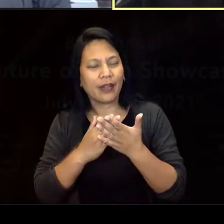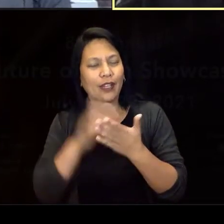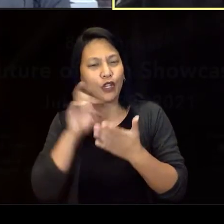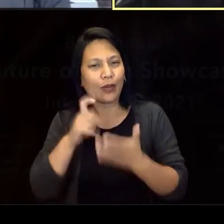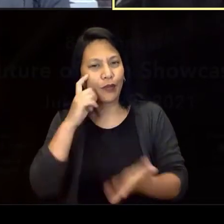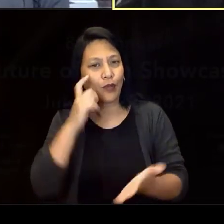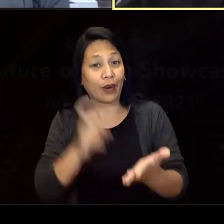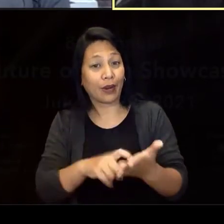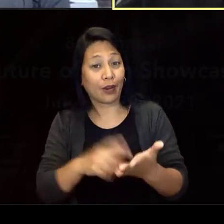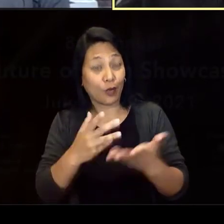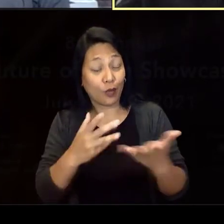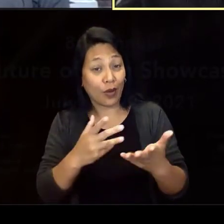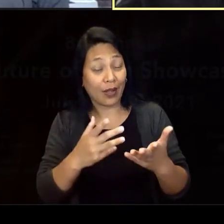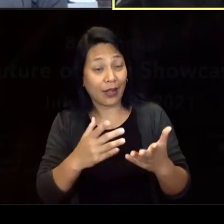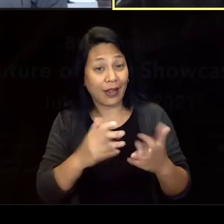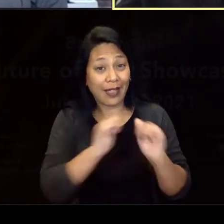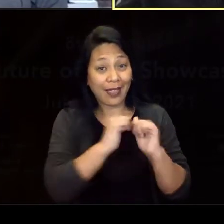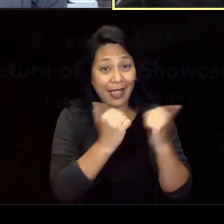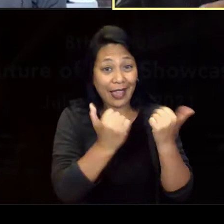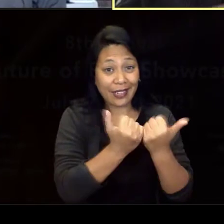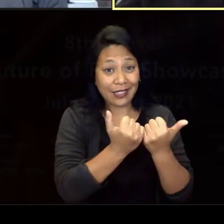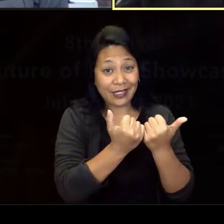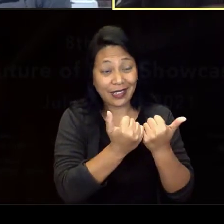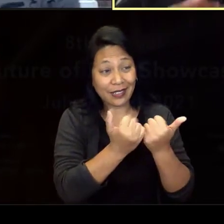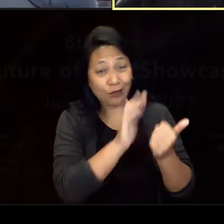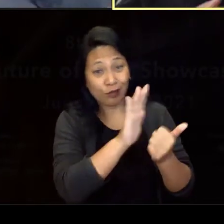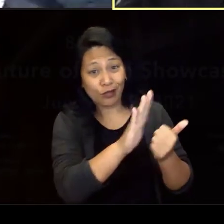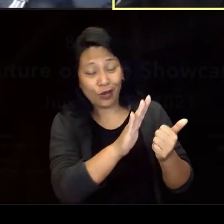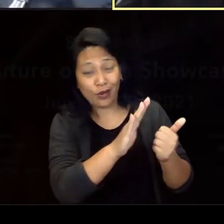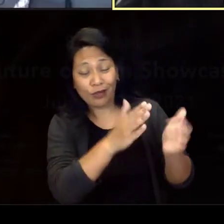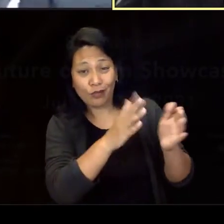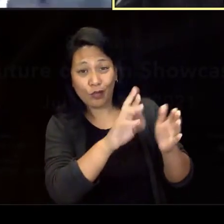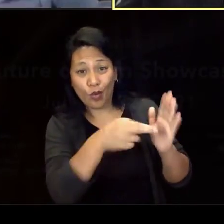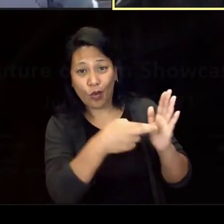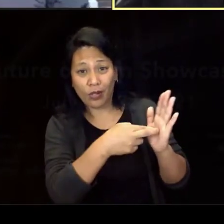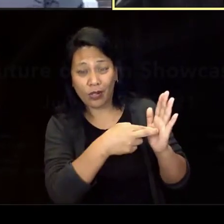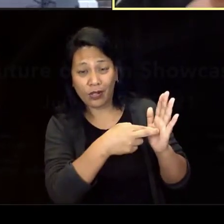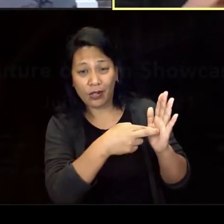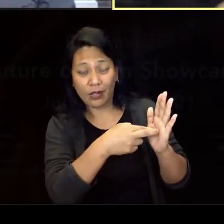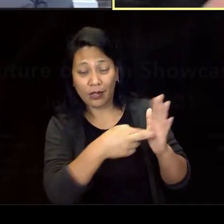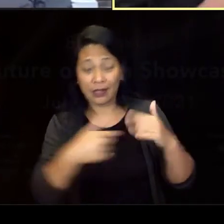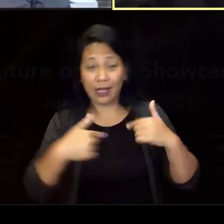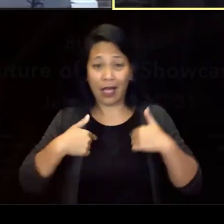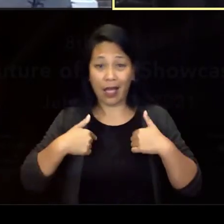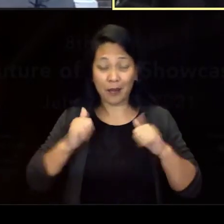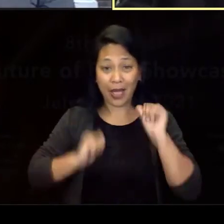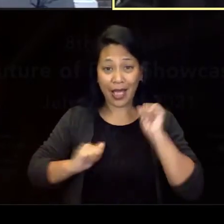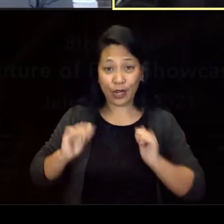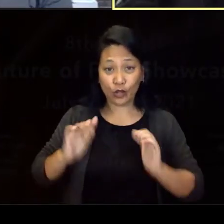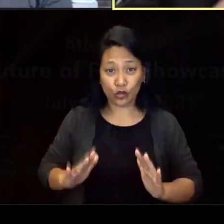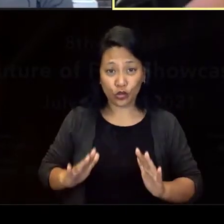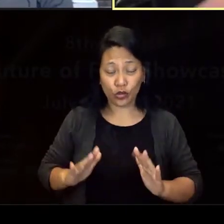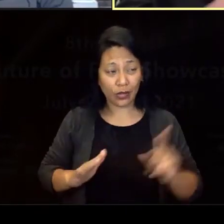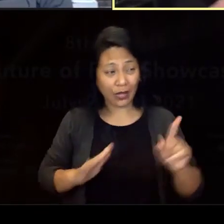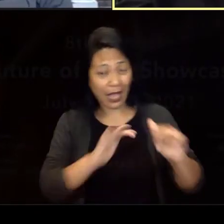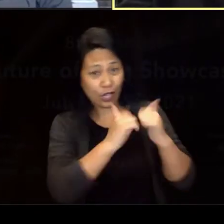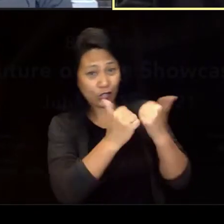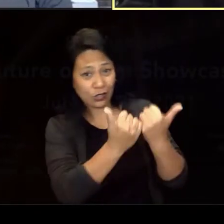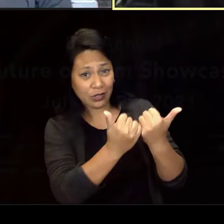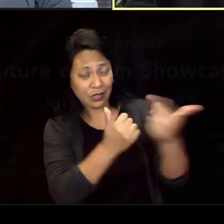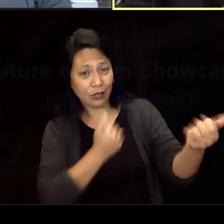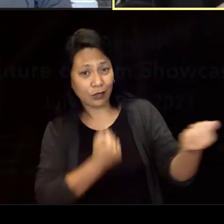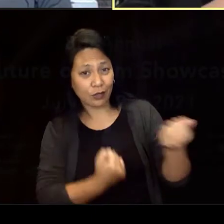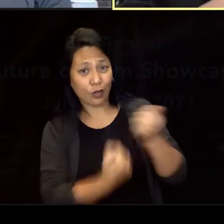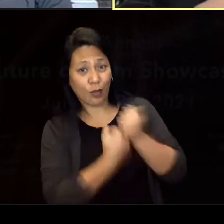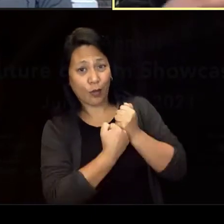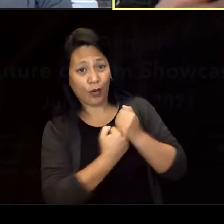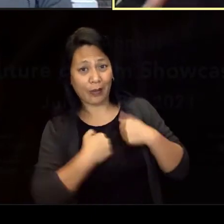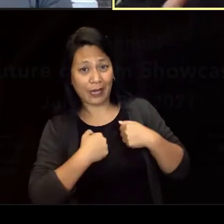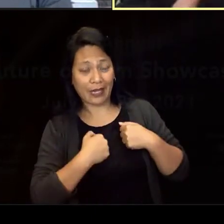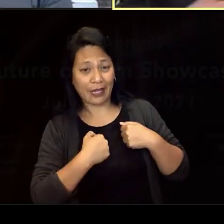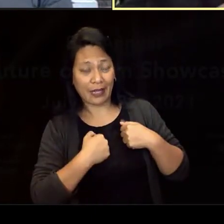So, you know, you're the actor and the agent is working with you, supporting you to build your career.